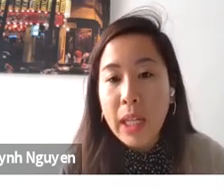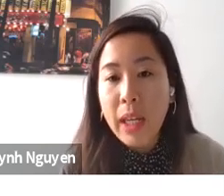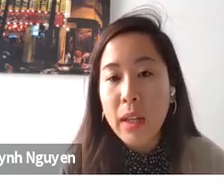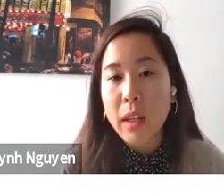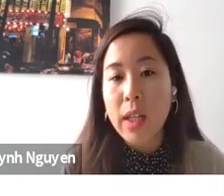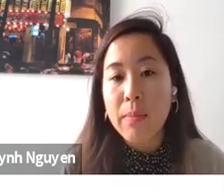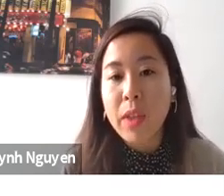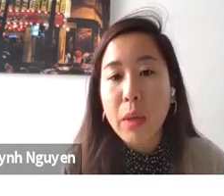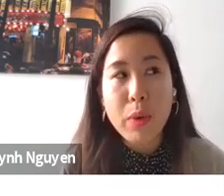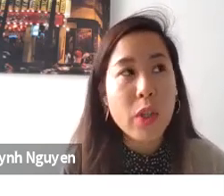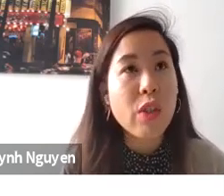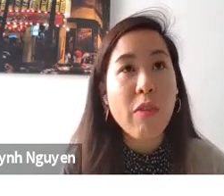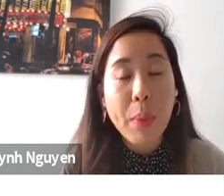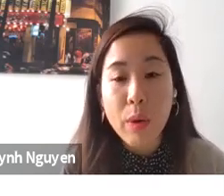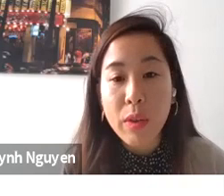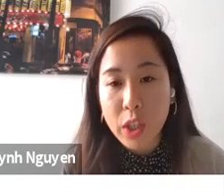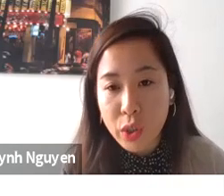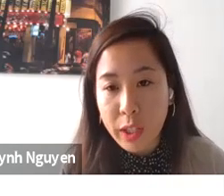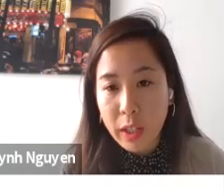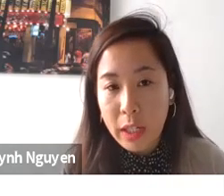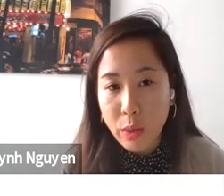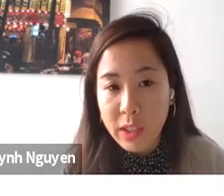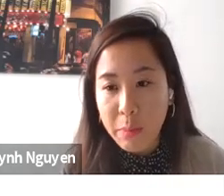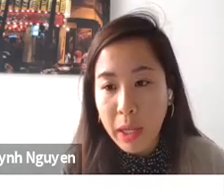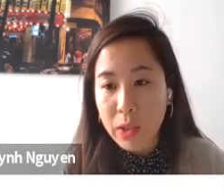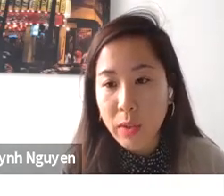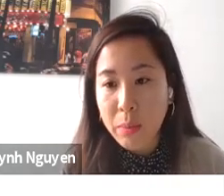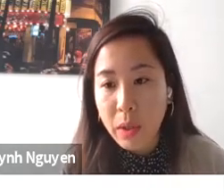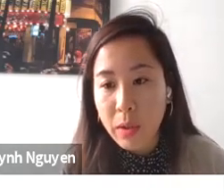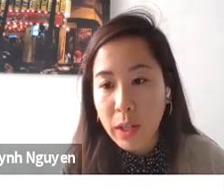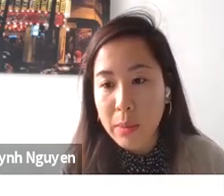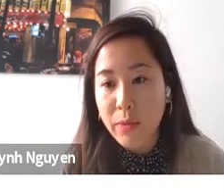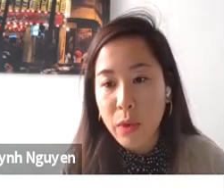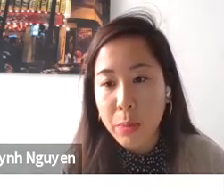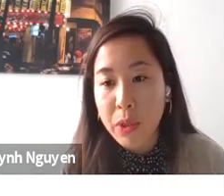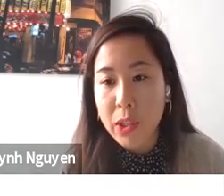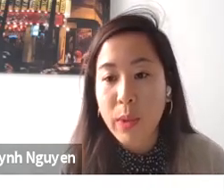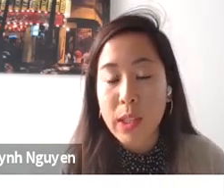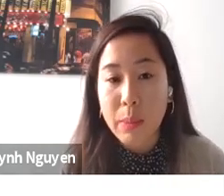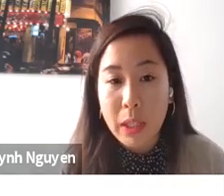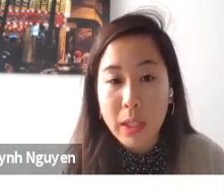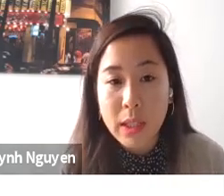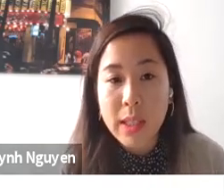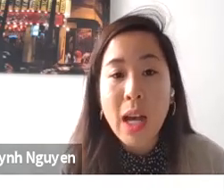meaning the importance of both ensuring inclusive mainstream programs for persons with disabilities